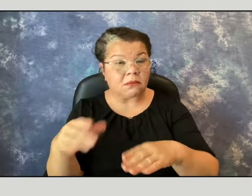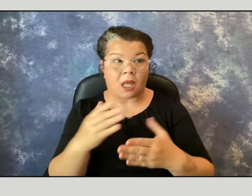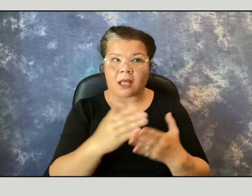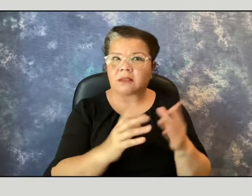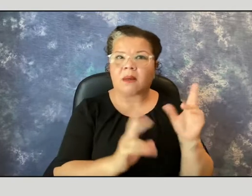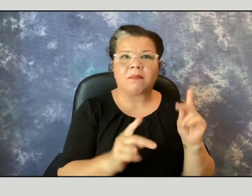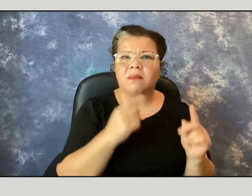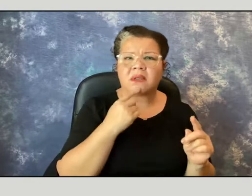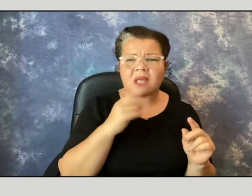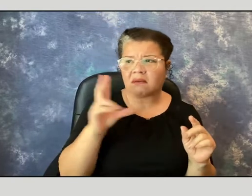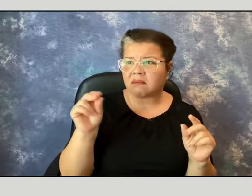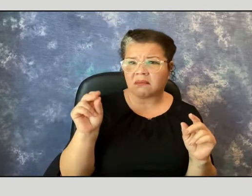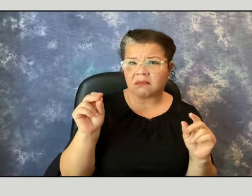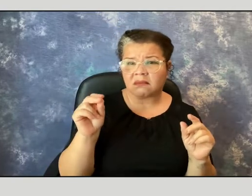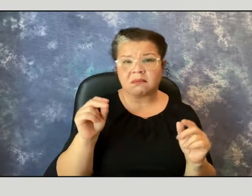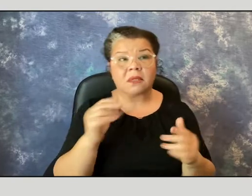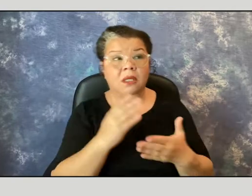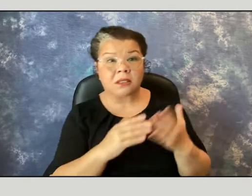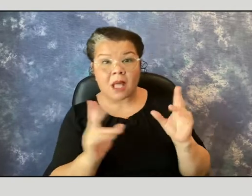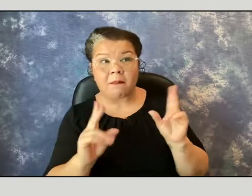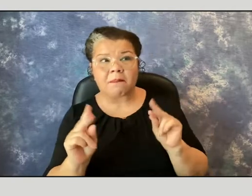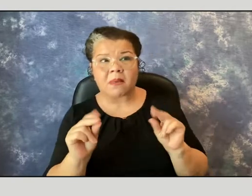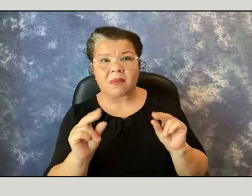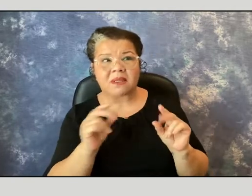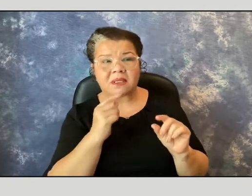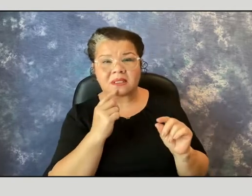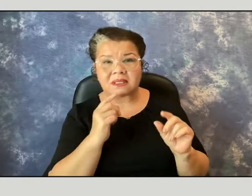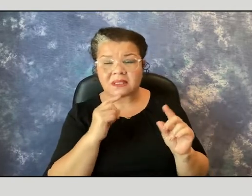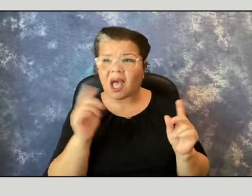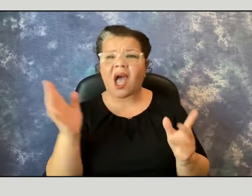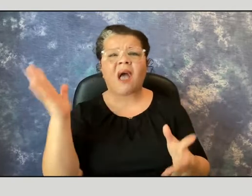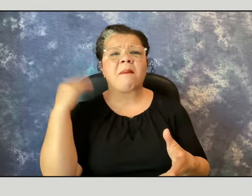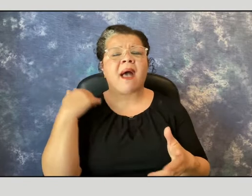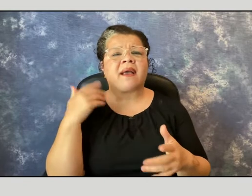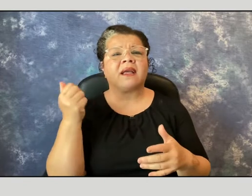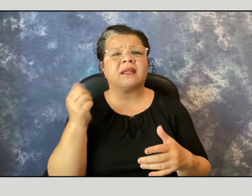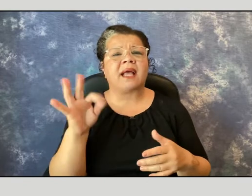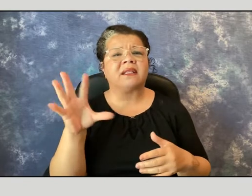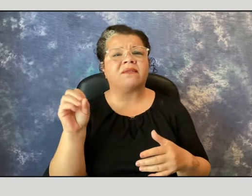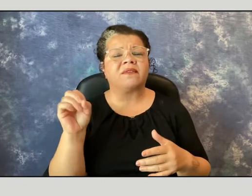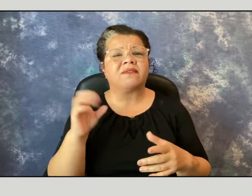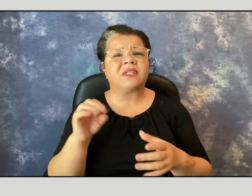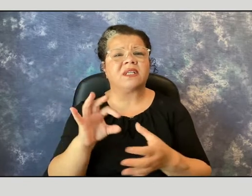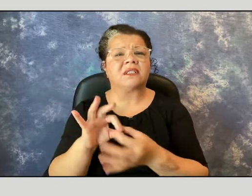For some people, it had been decolonized in the 1950s, although more and more since the debt crisis